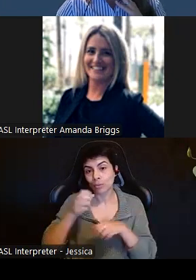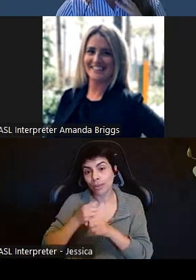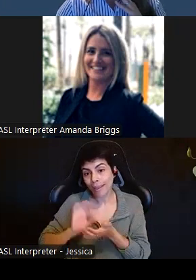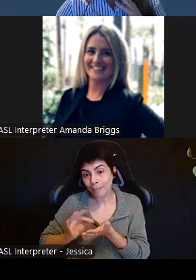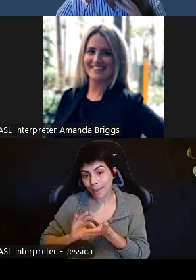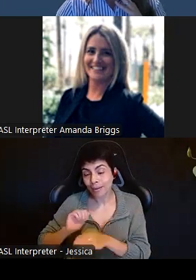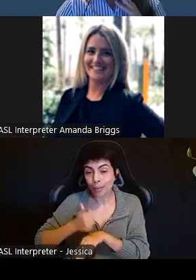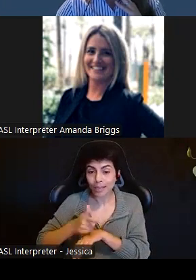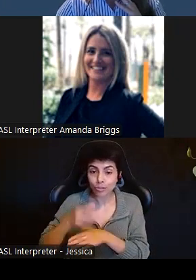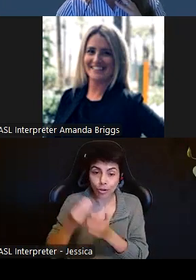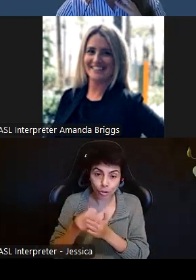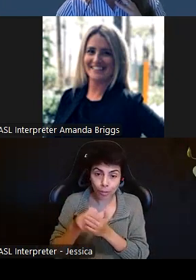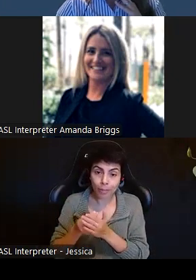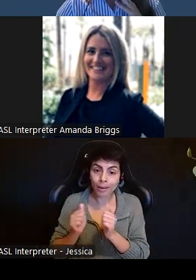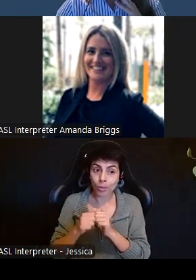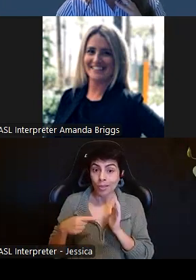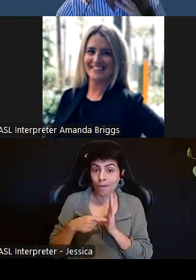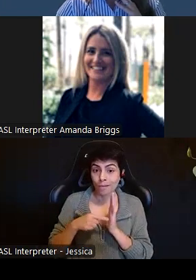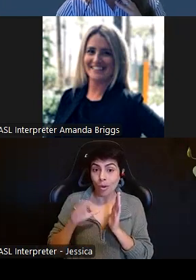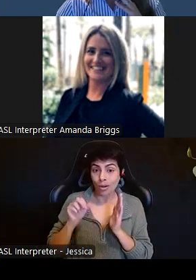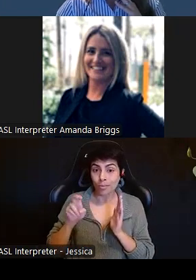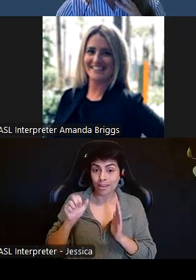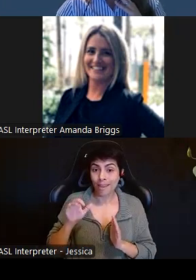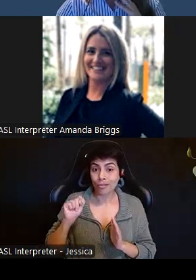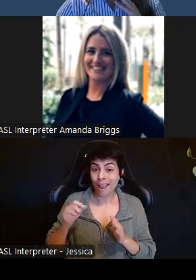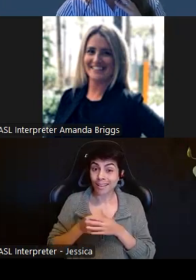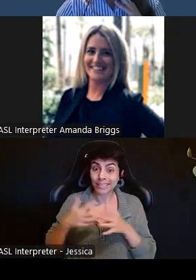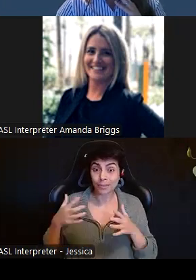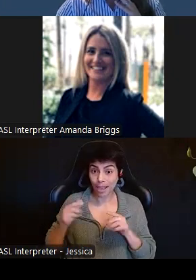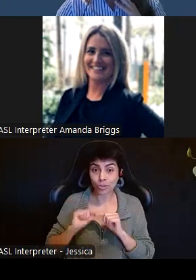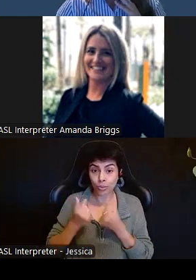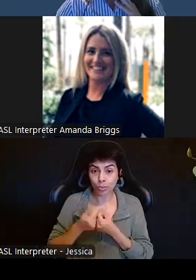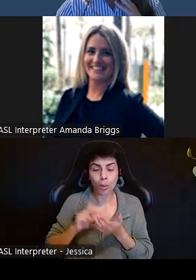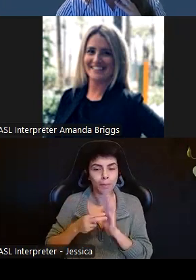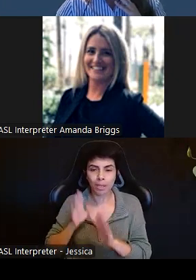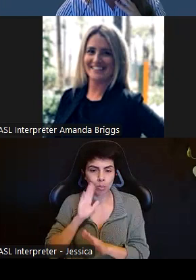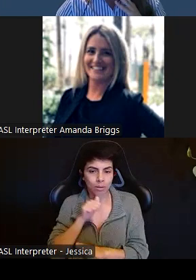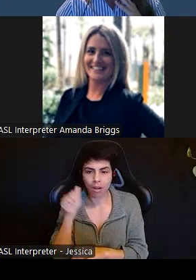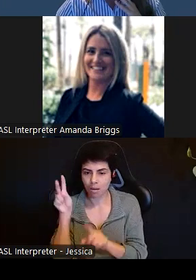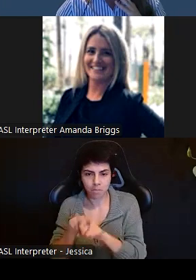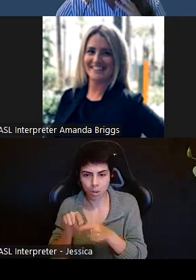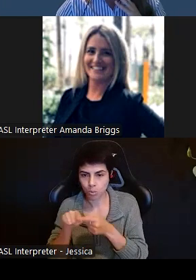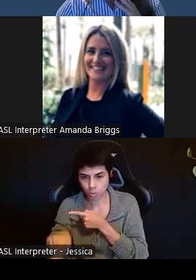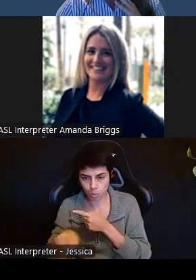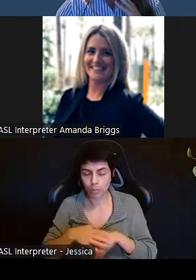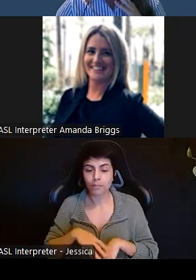through the Affordable Care Act adult expansion group, this does not affect you. For the group that it does affect,